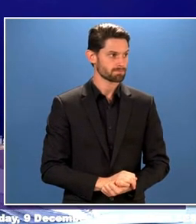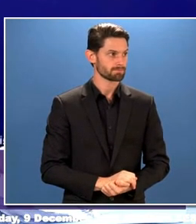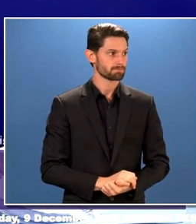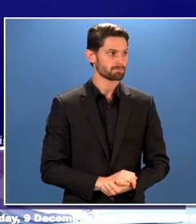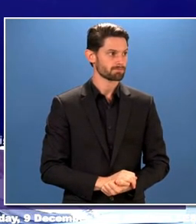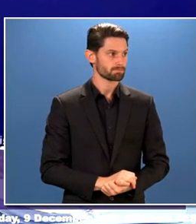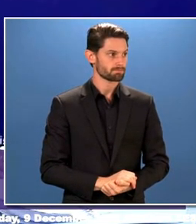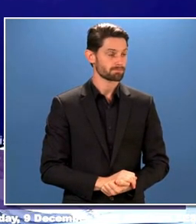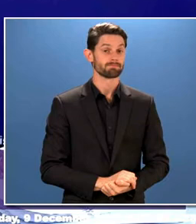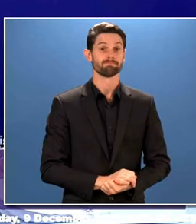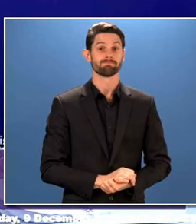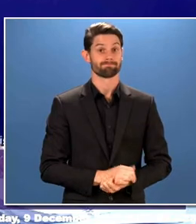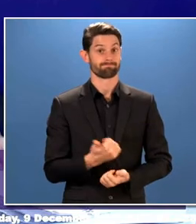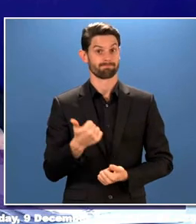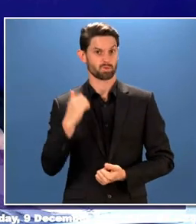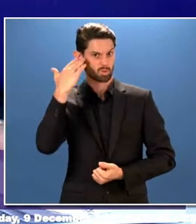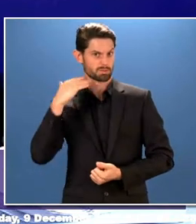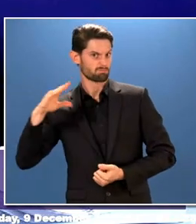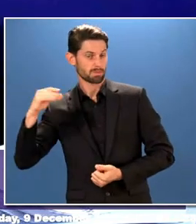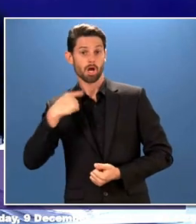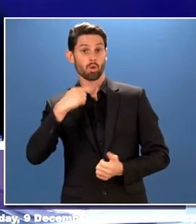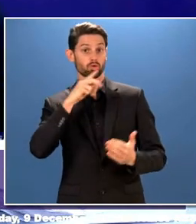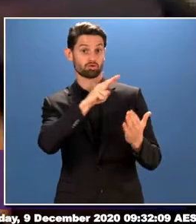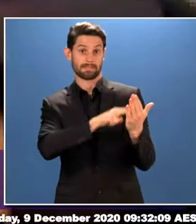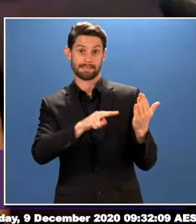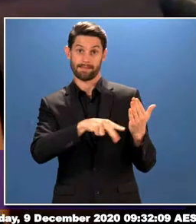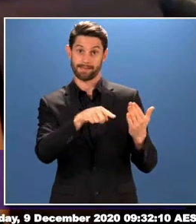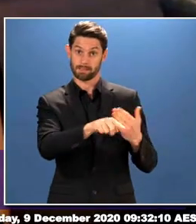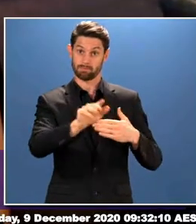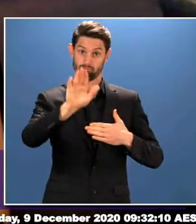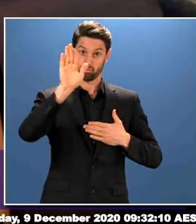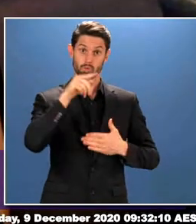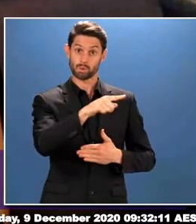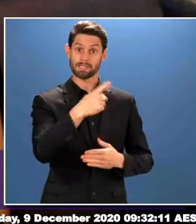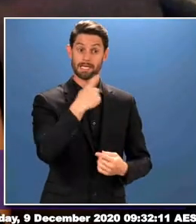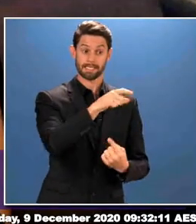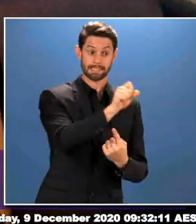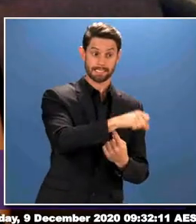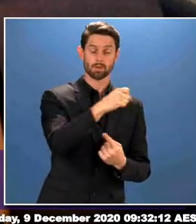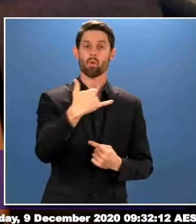I will read you the affirmation. At the end please say 'yes' or I do.